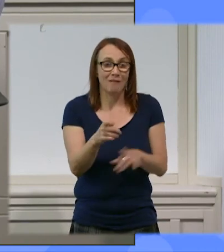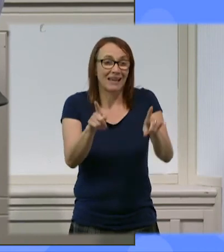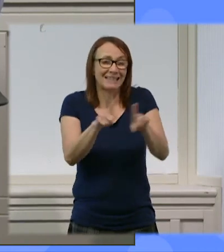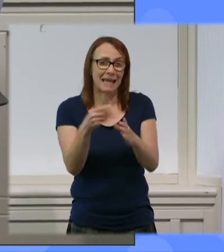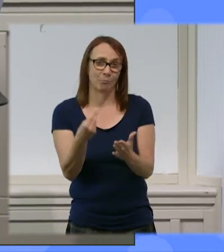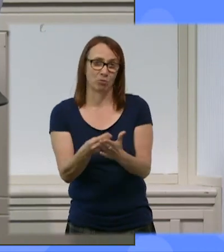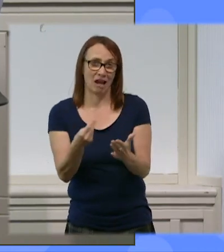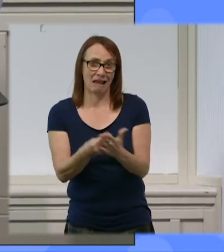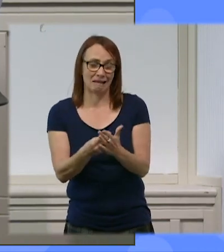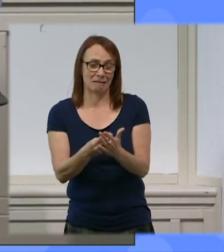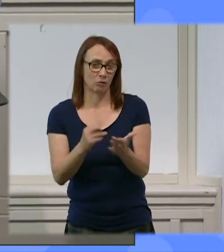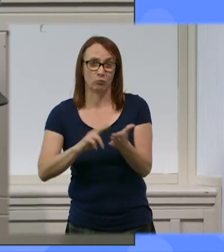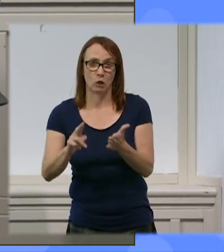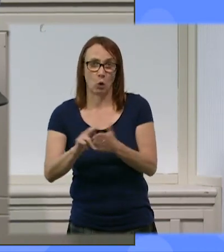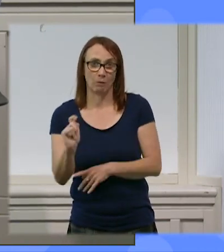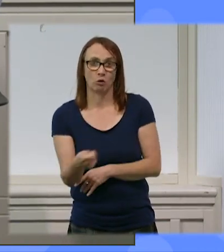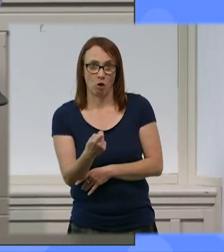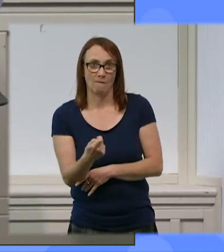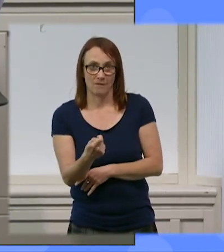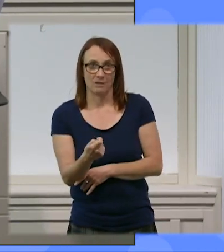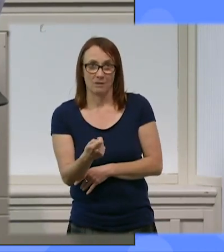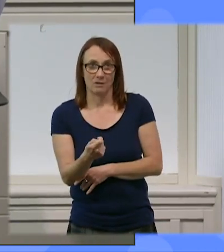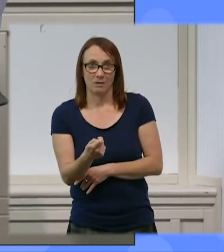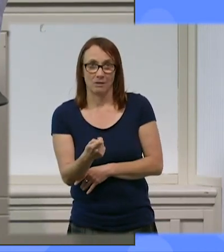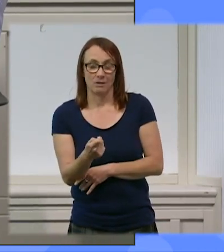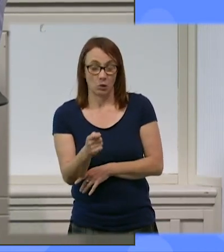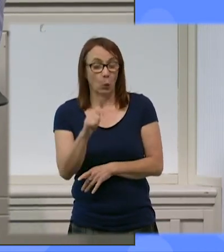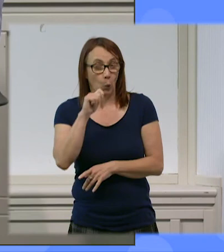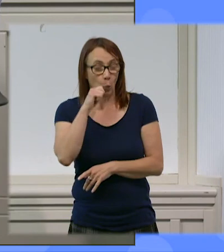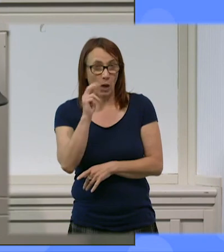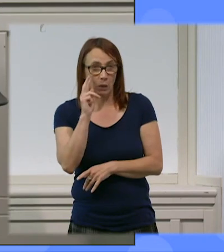as their current petrol golf so we're gonna see we're on the cusp of a massive